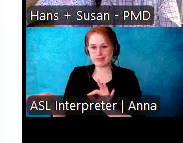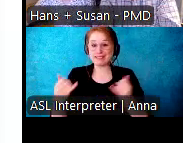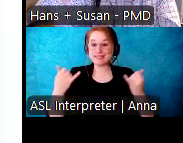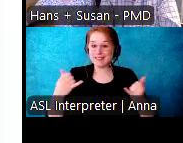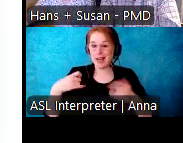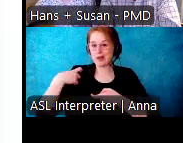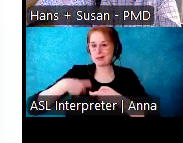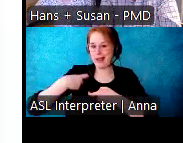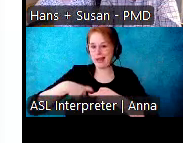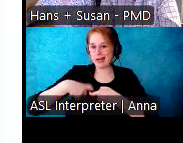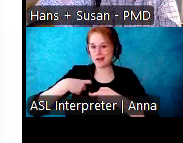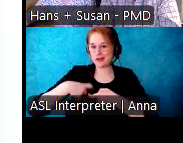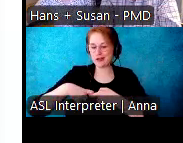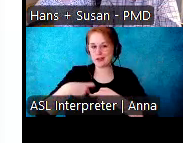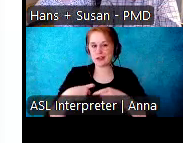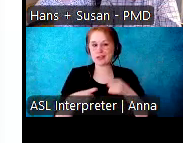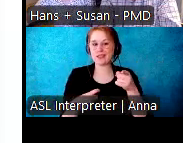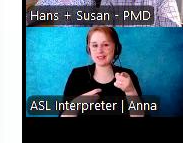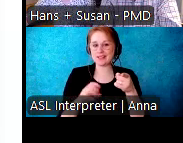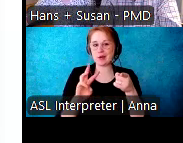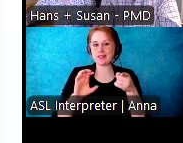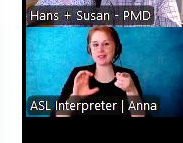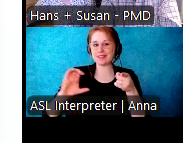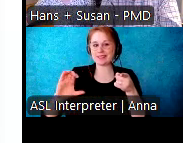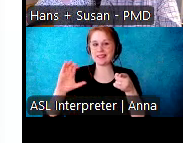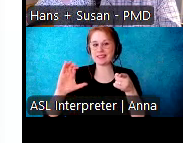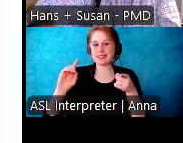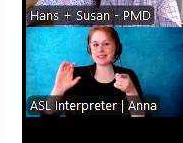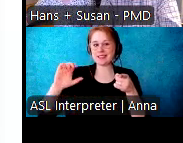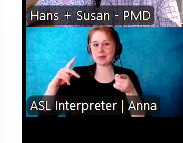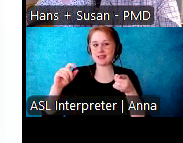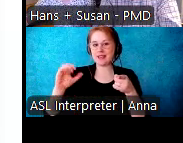And this is the Spanish variant, WisCaregiverCDCP.com. (Hans speaking Spanish)